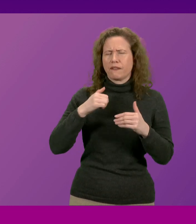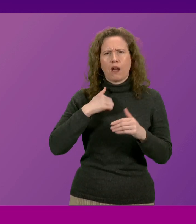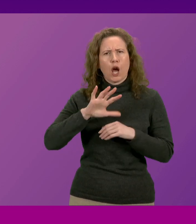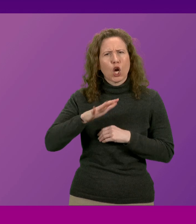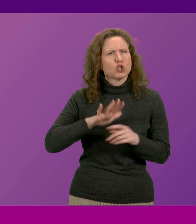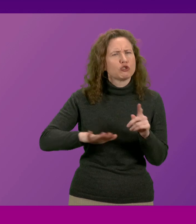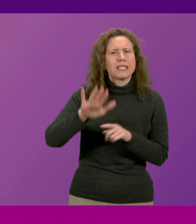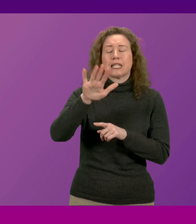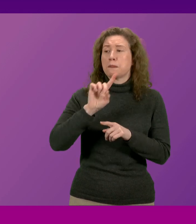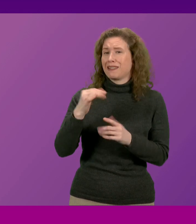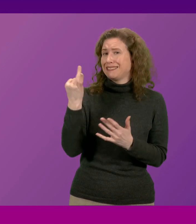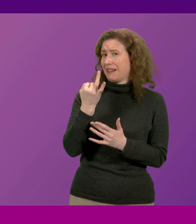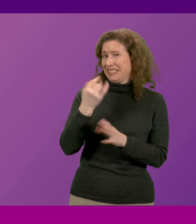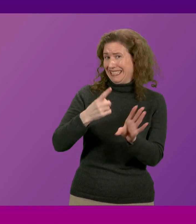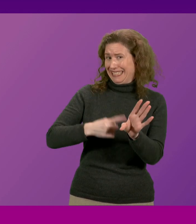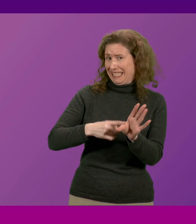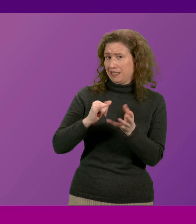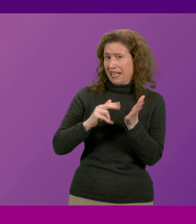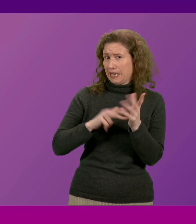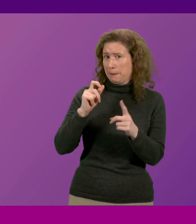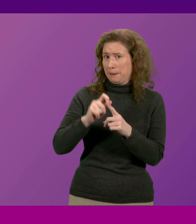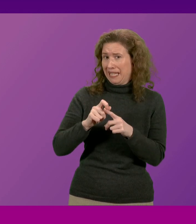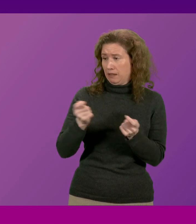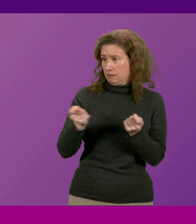but after 17 years of Scottish National Party rule, pupils and teachers are being